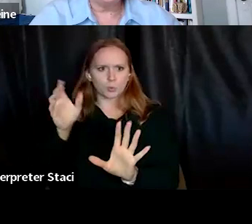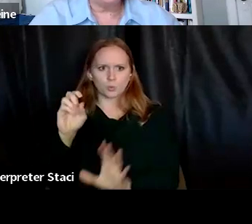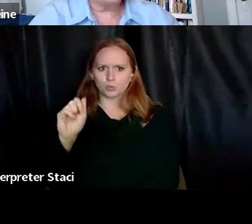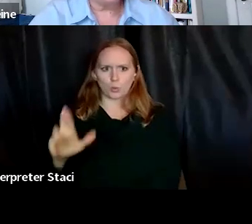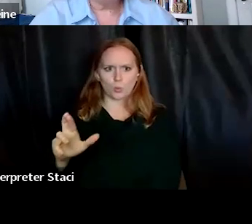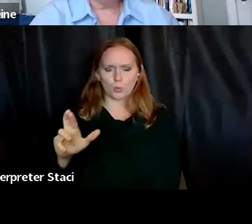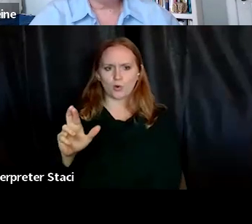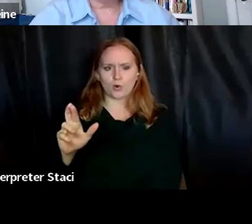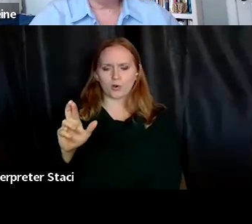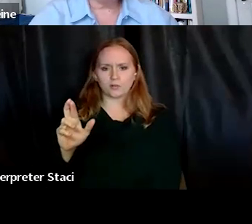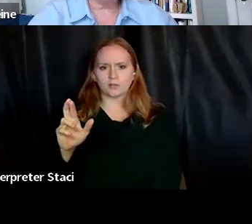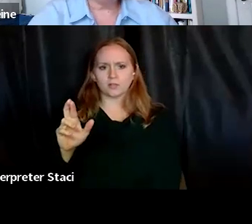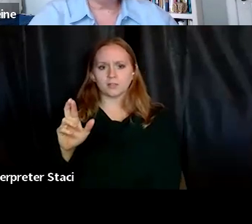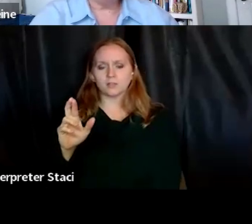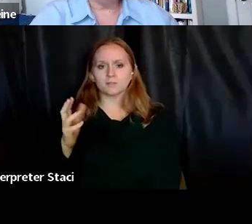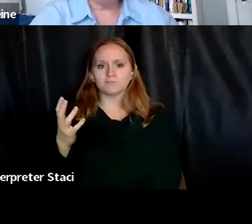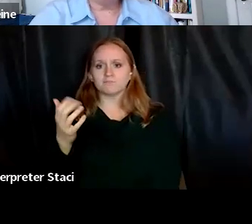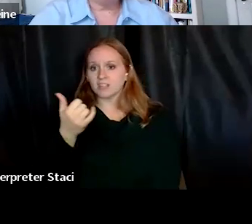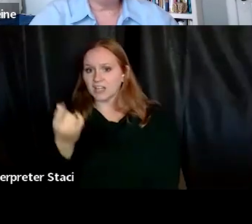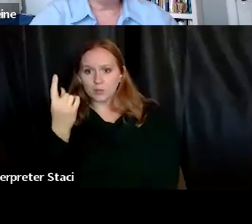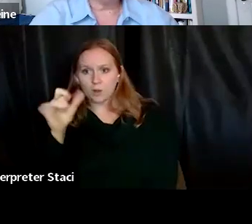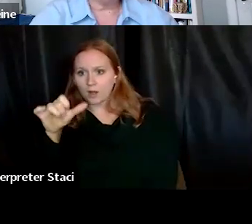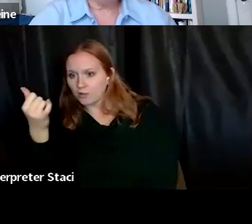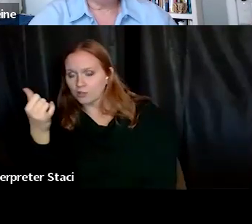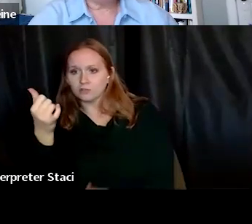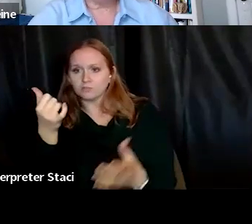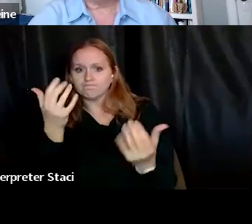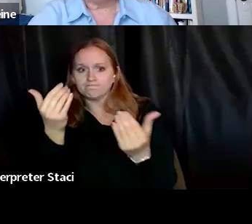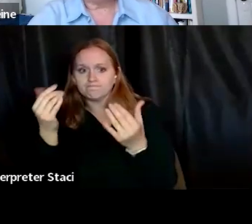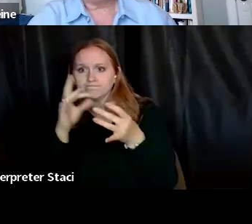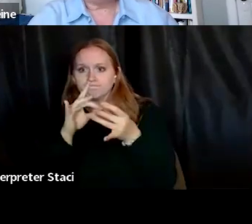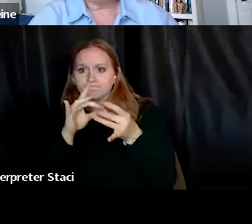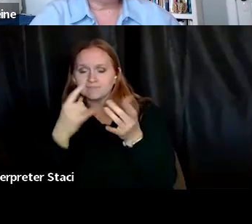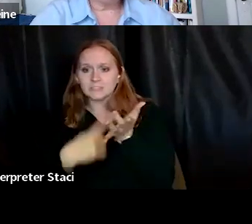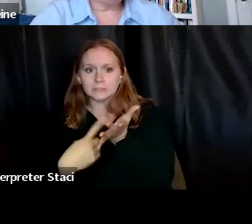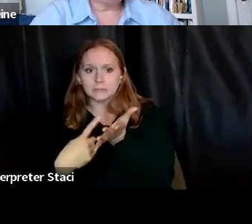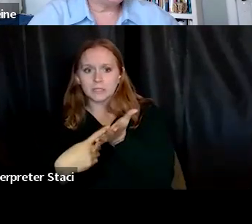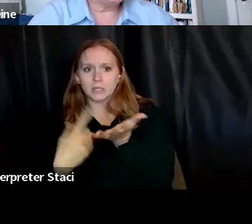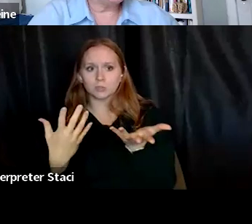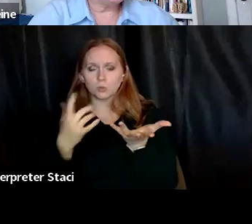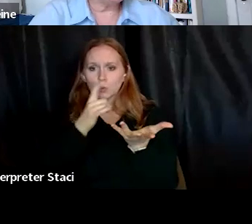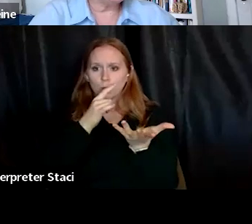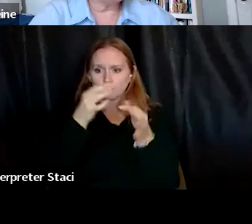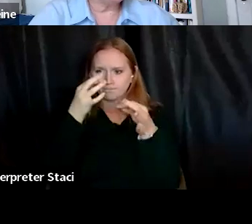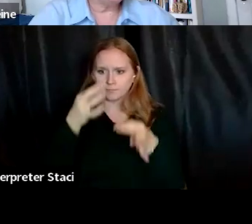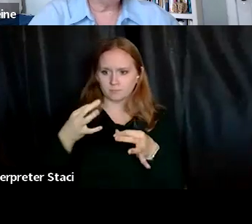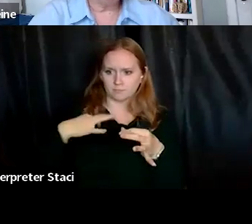Sametra or anyone, wanna talk a little bit about that? You know, when you determine who may be eligible for SOAR services.